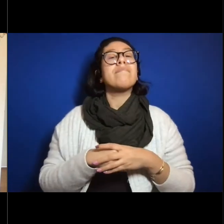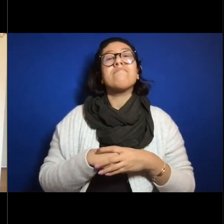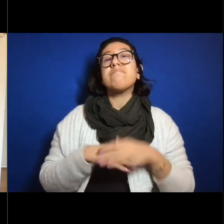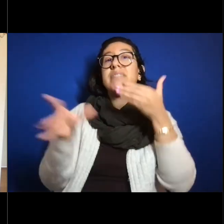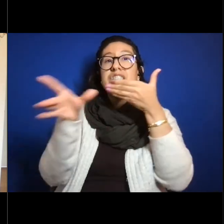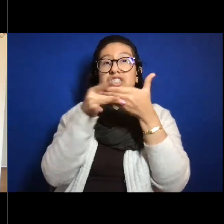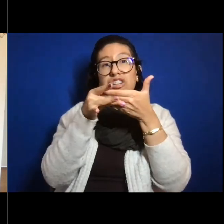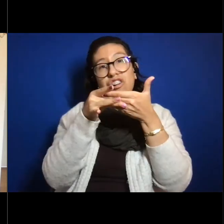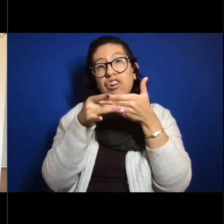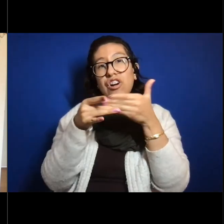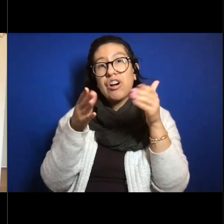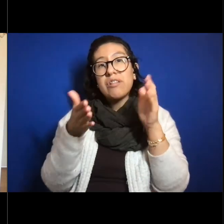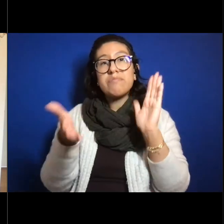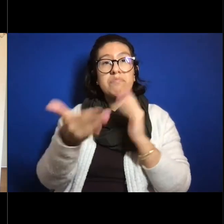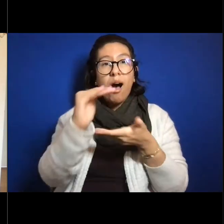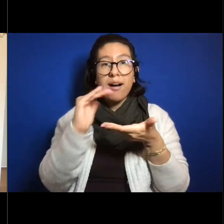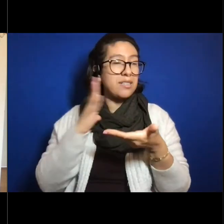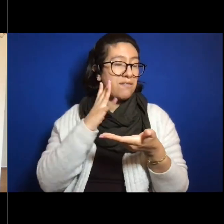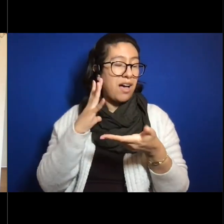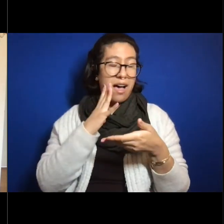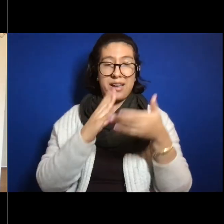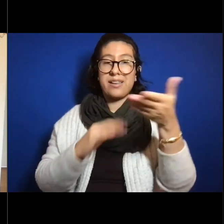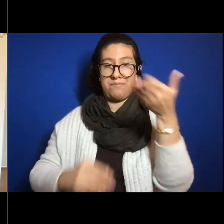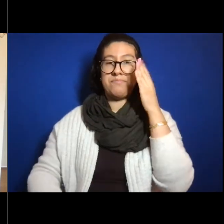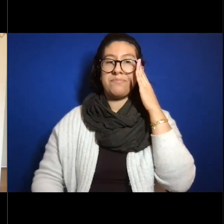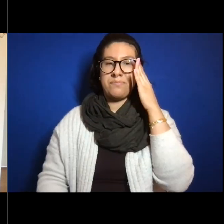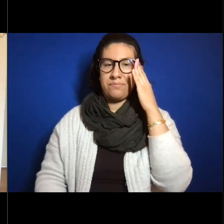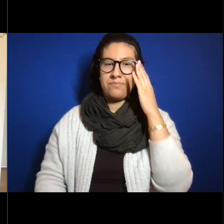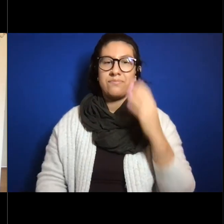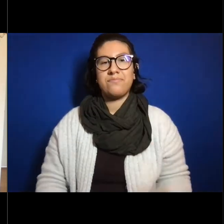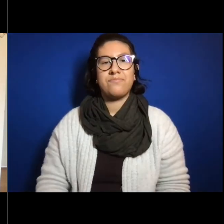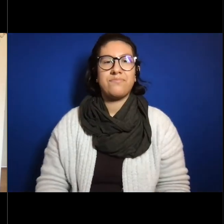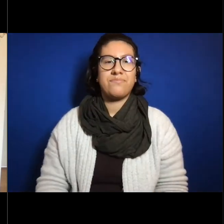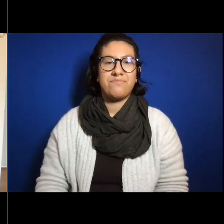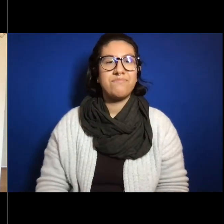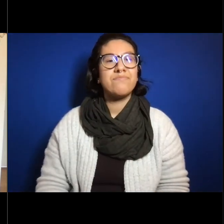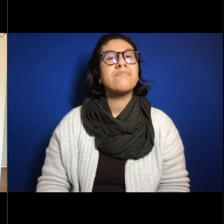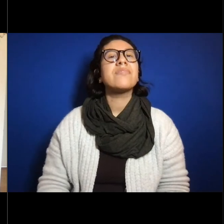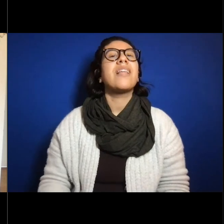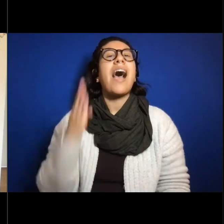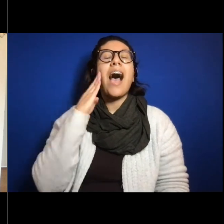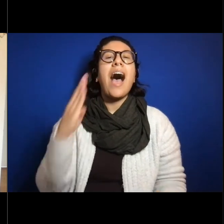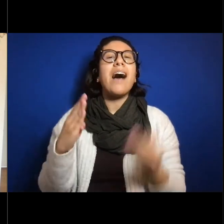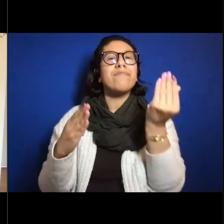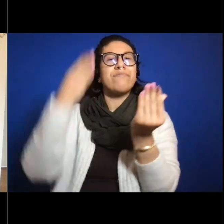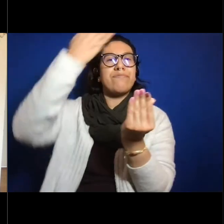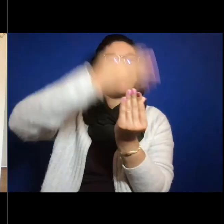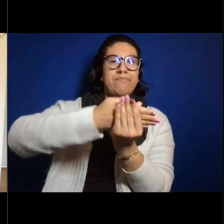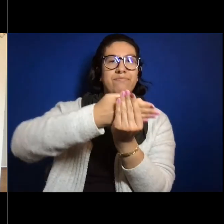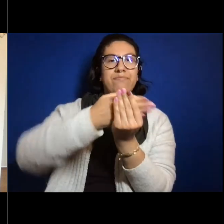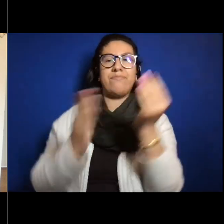and then you're just going to put the size in the house in here. There's little slits. There we go.